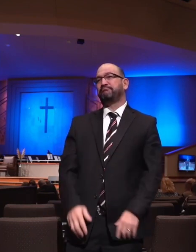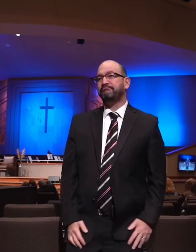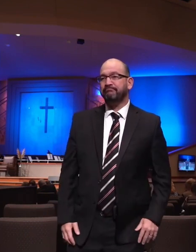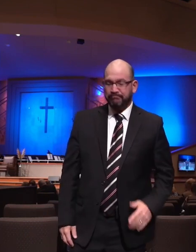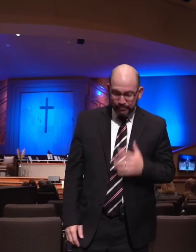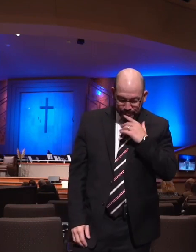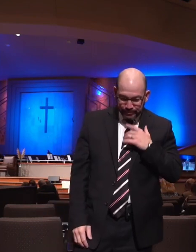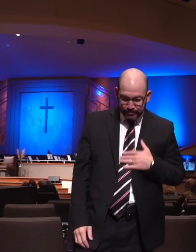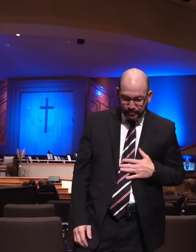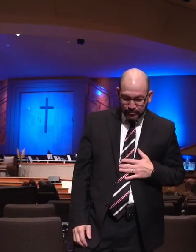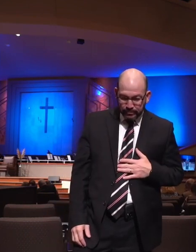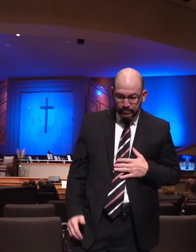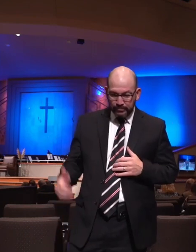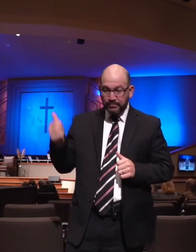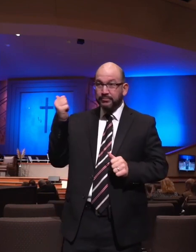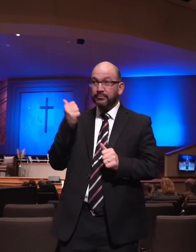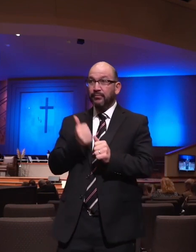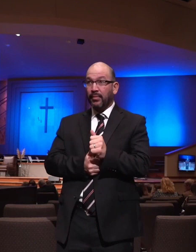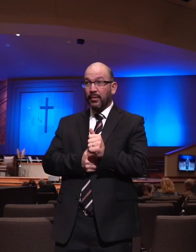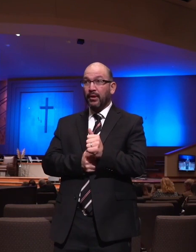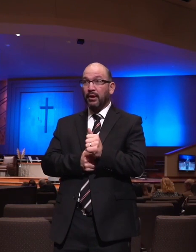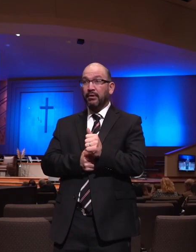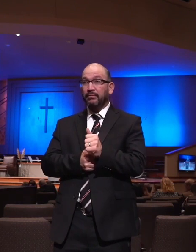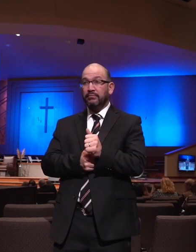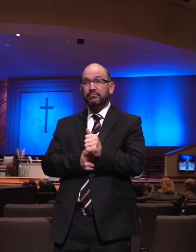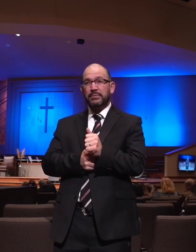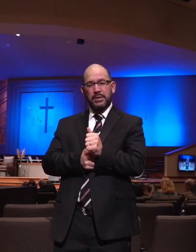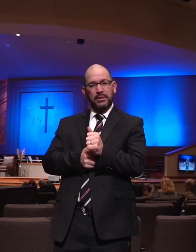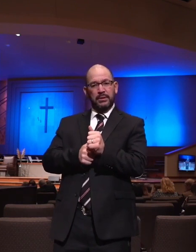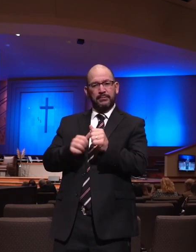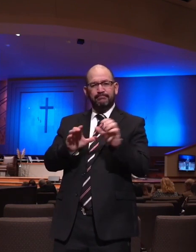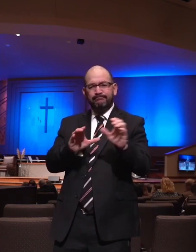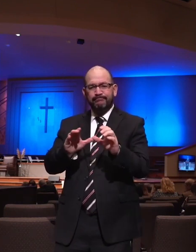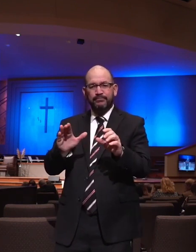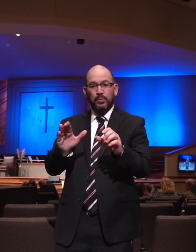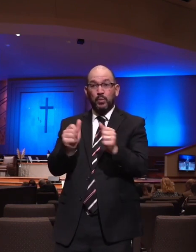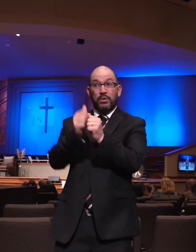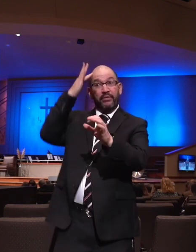every act of faith in God is rewarded